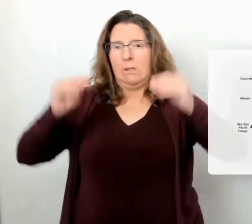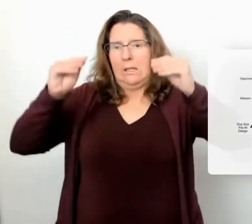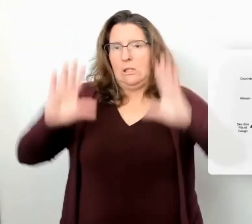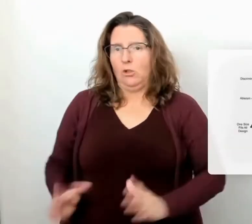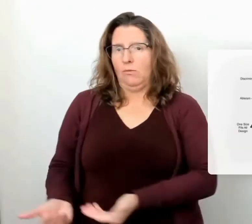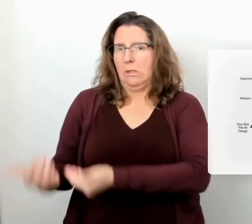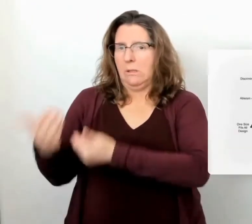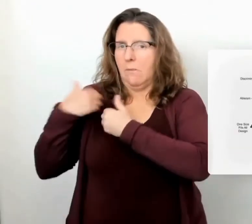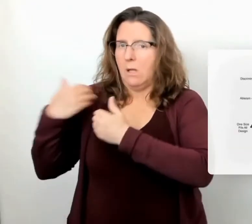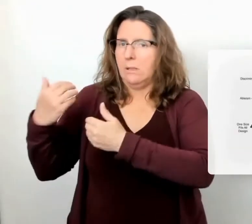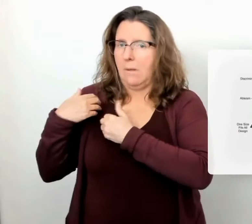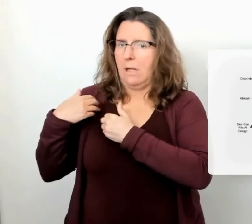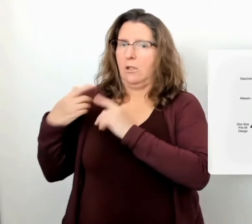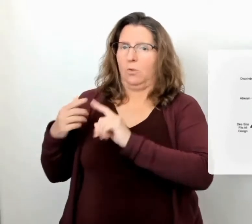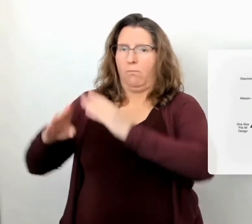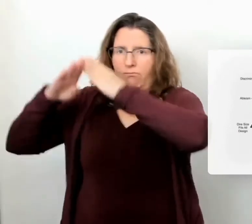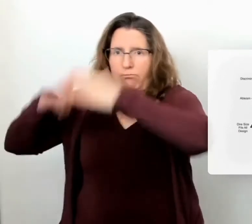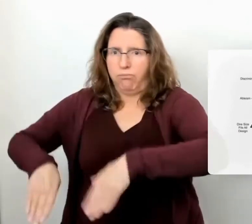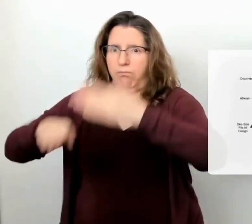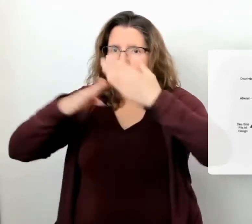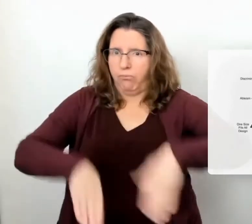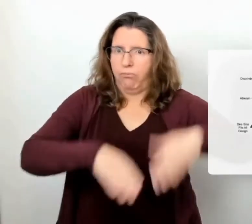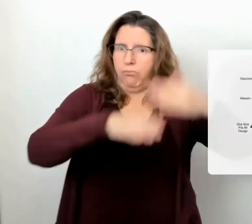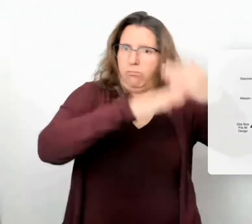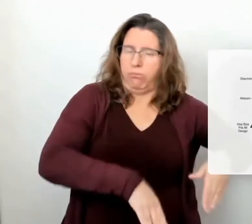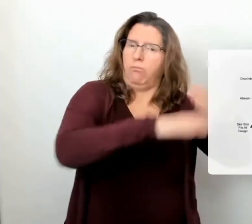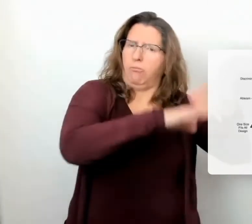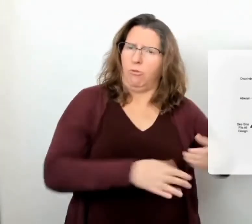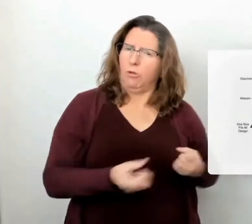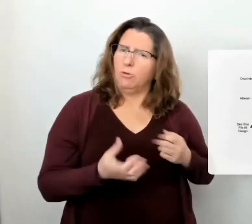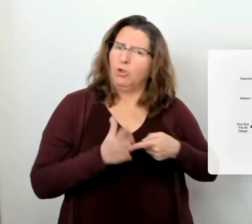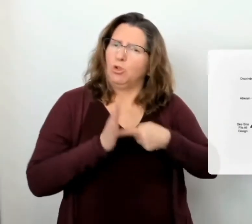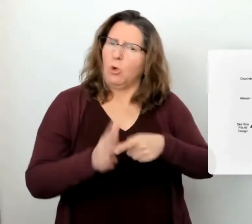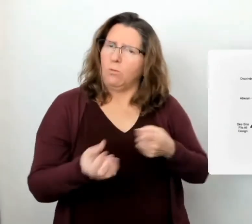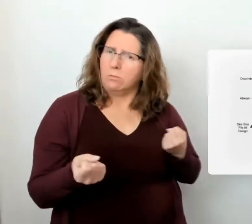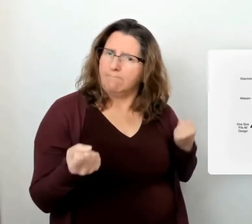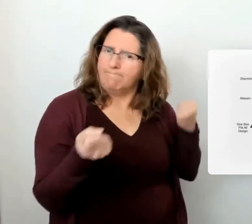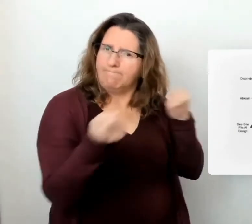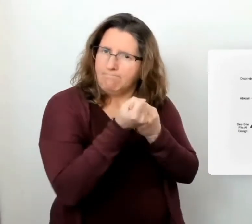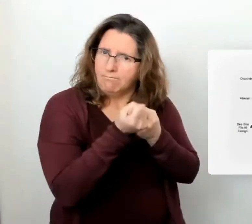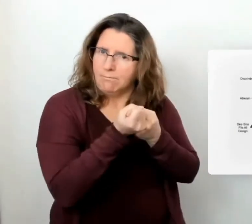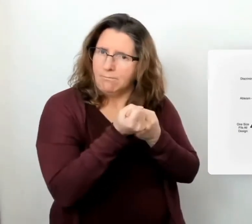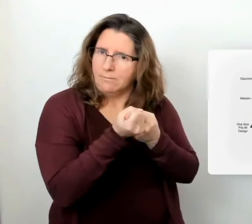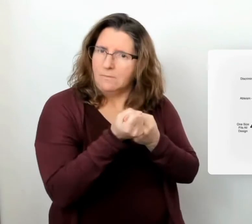The teacher champions their students by breaking down these kinds of barriers.